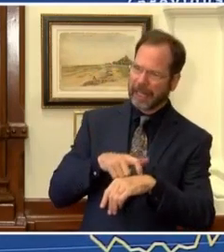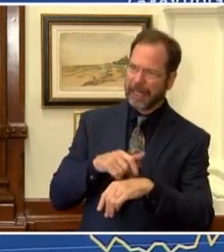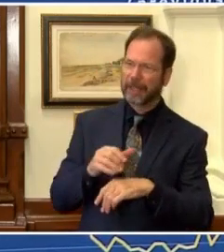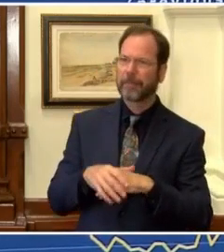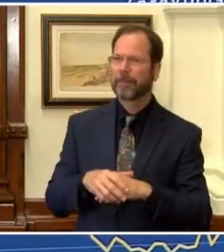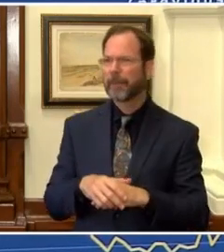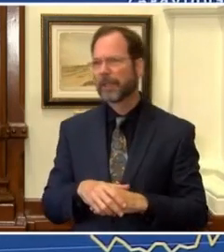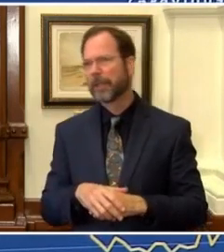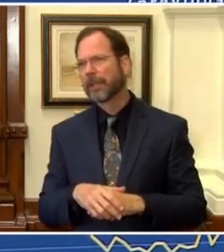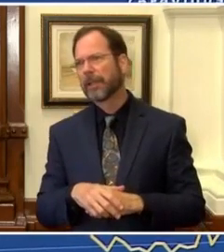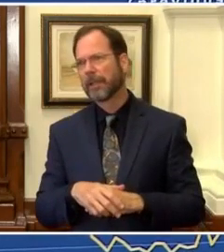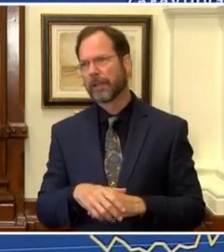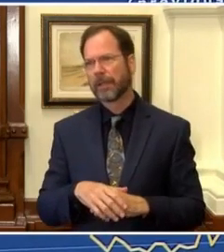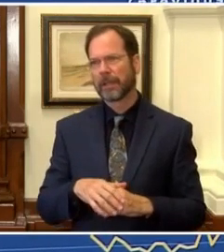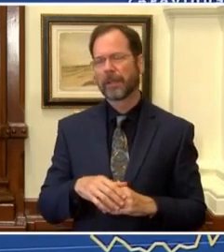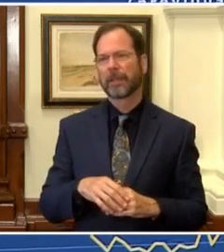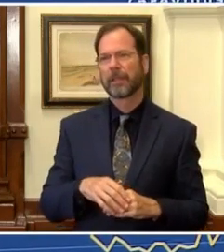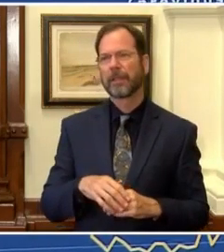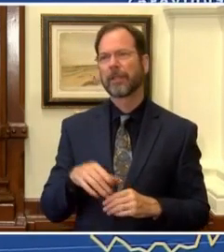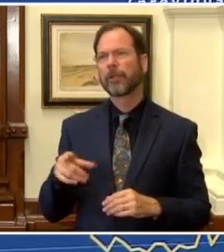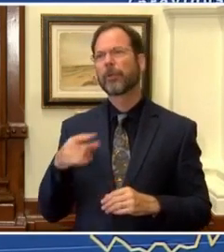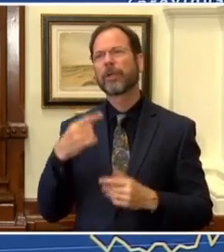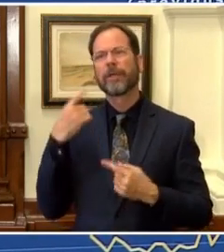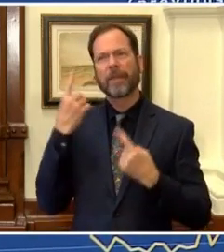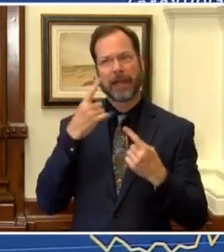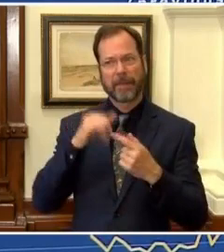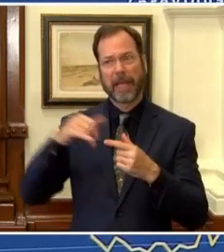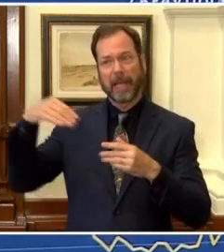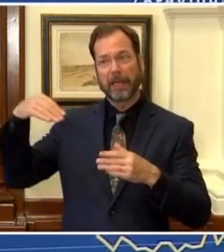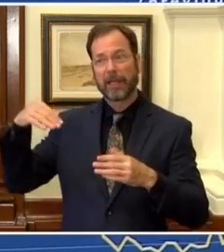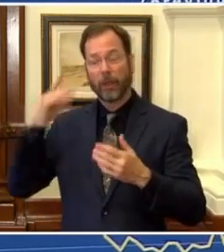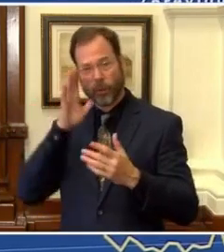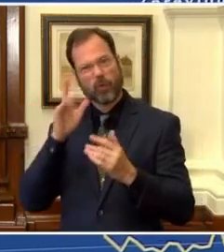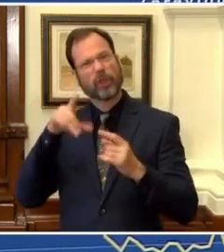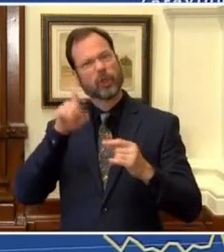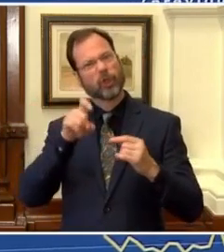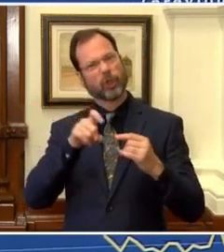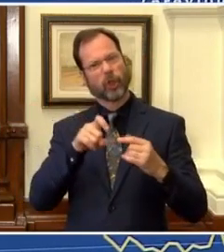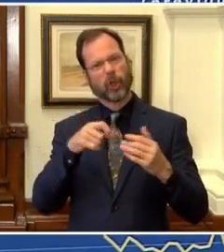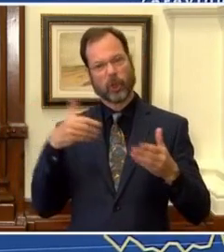HOME IS MUCH AS THEY CAN. BACK IN THE SPRING, YOU CAT